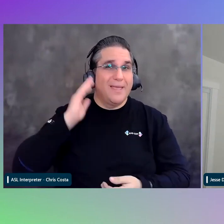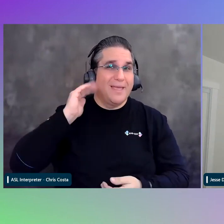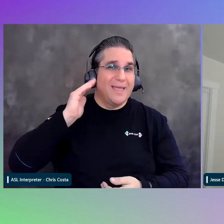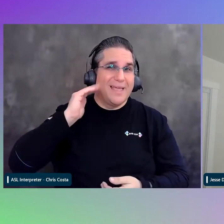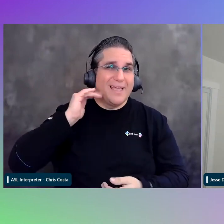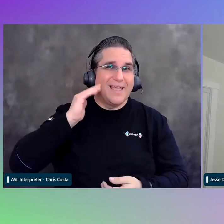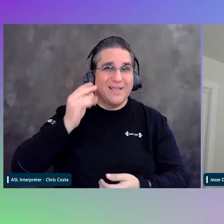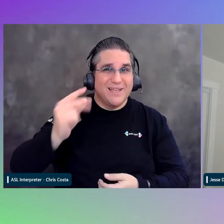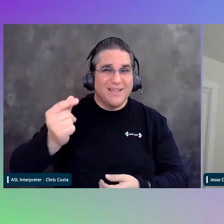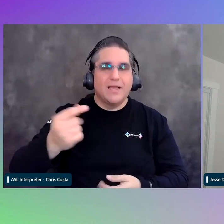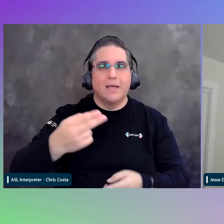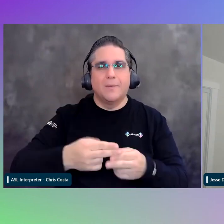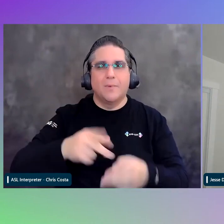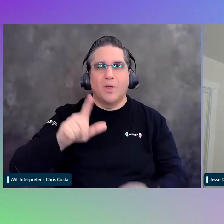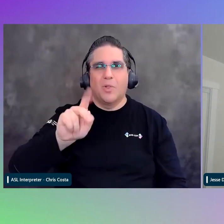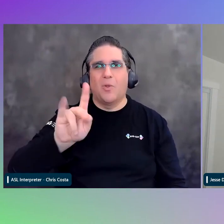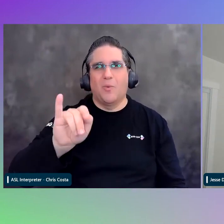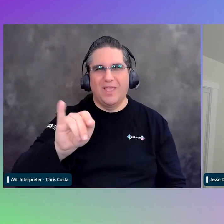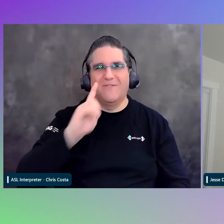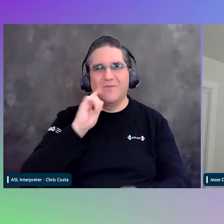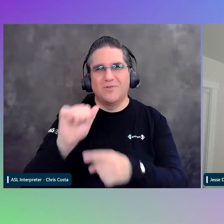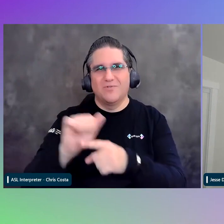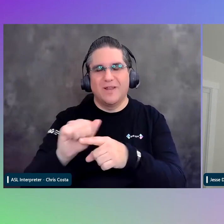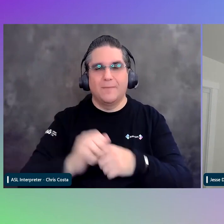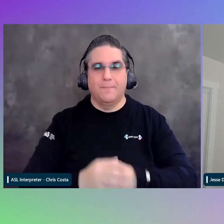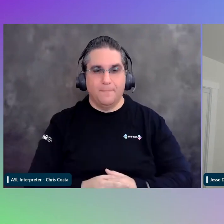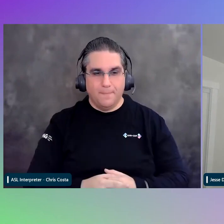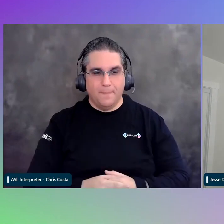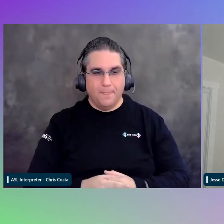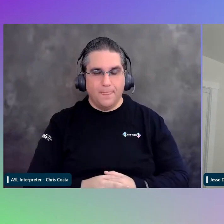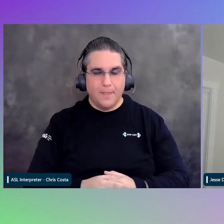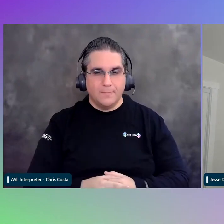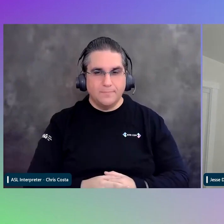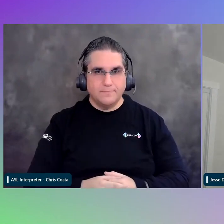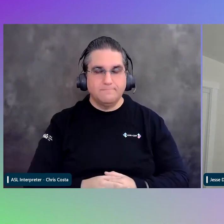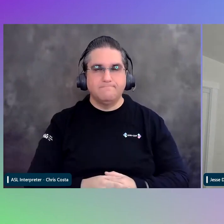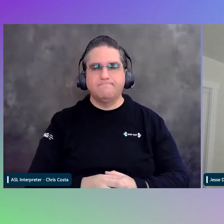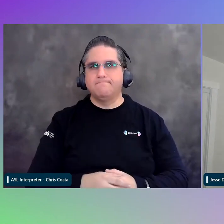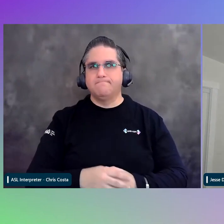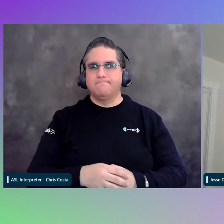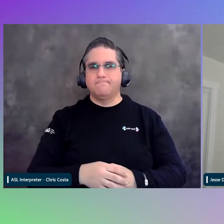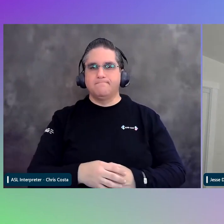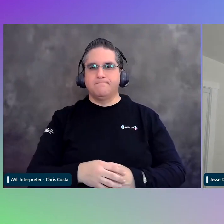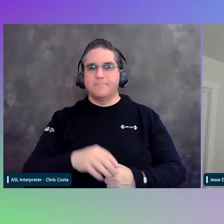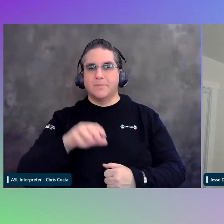before we keep going, Jesse, we are sharing our slides because I